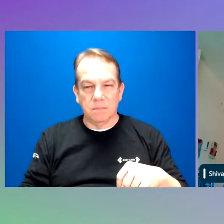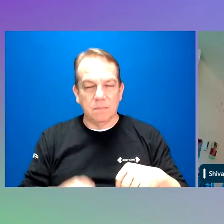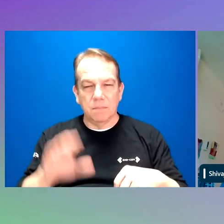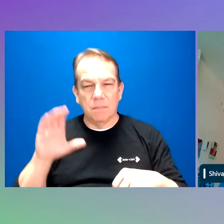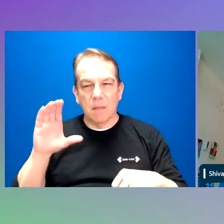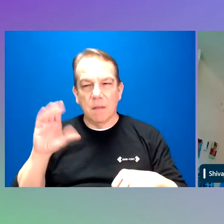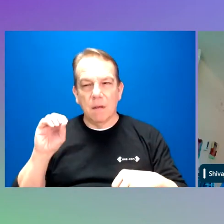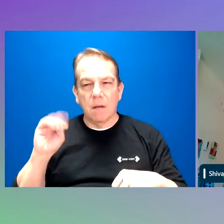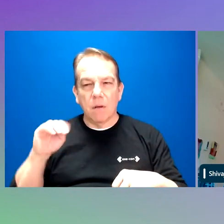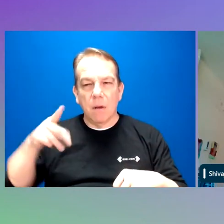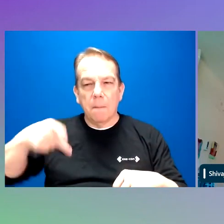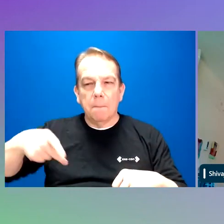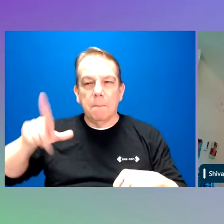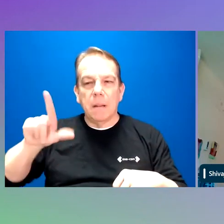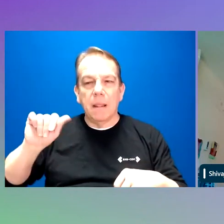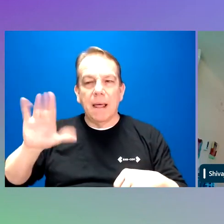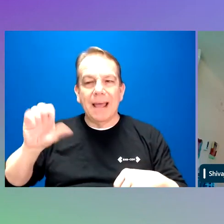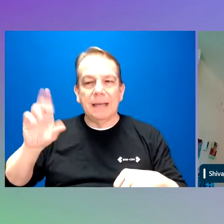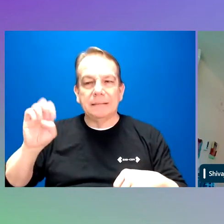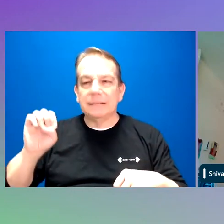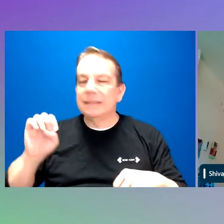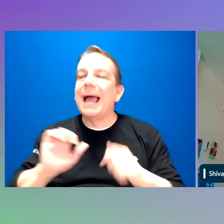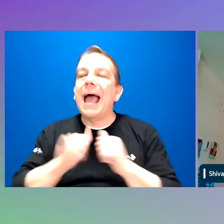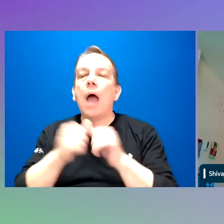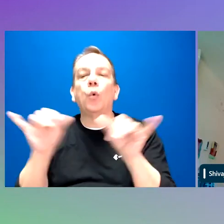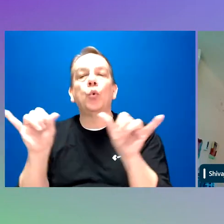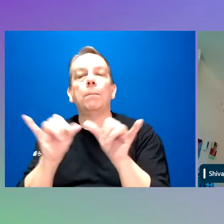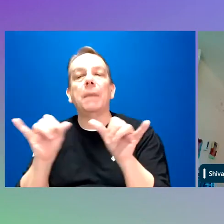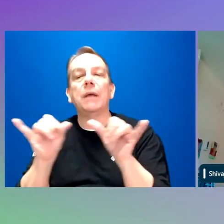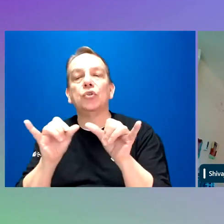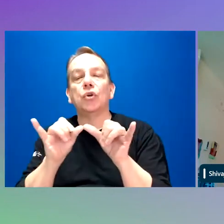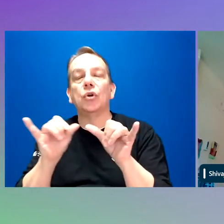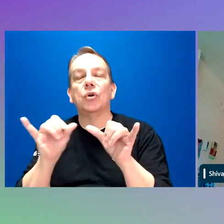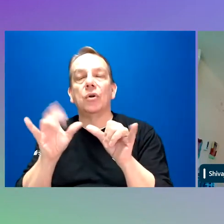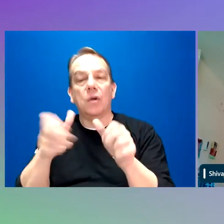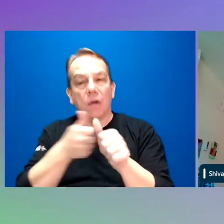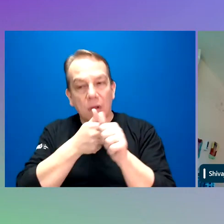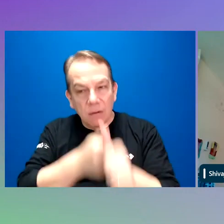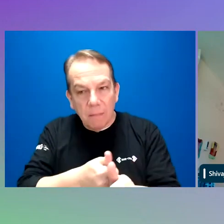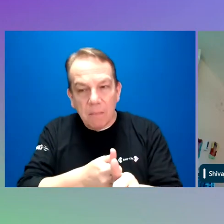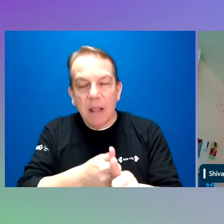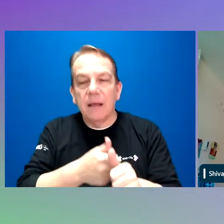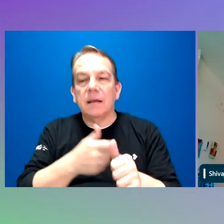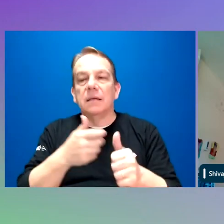well as how you measure conformance and compliance.